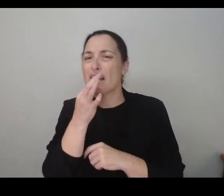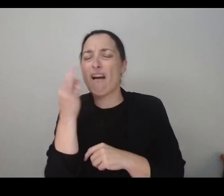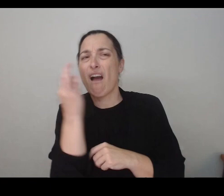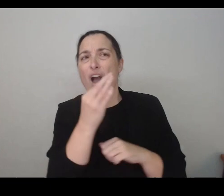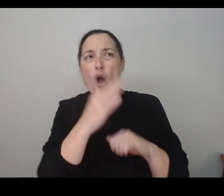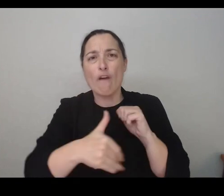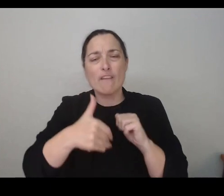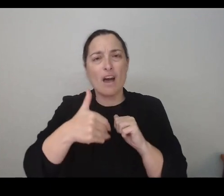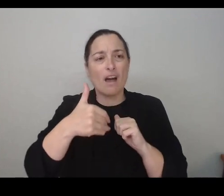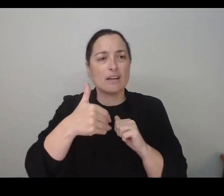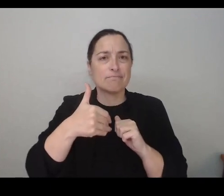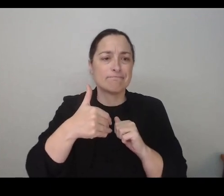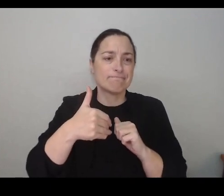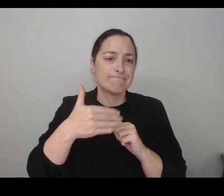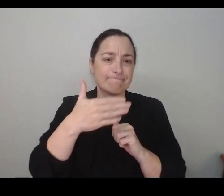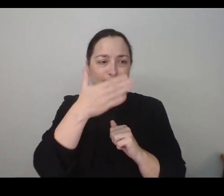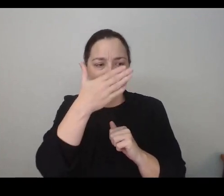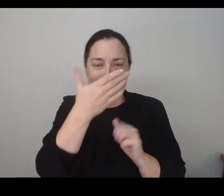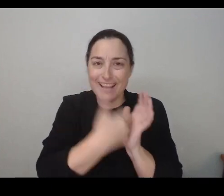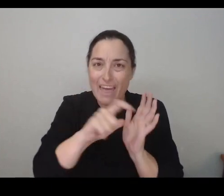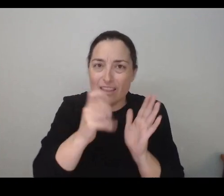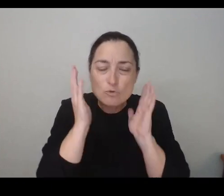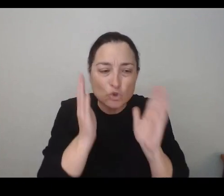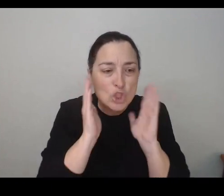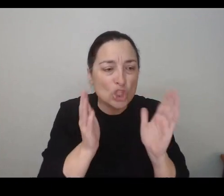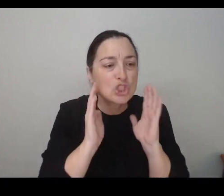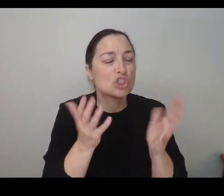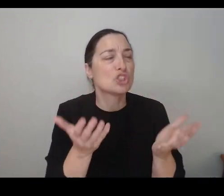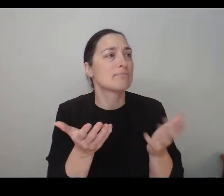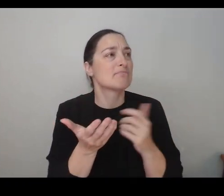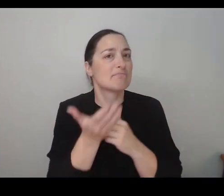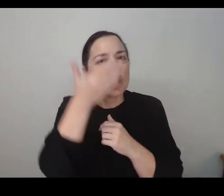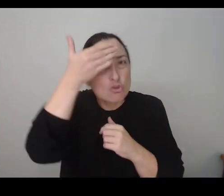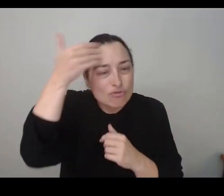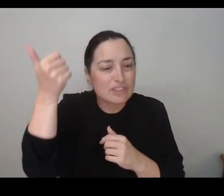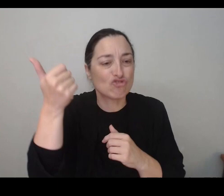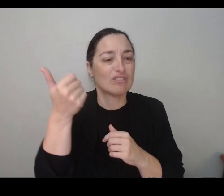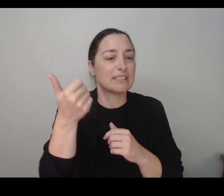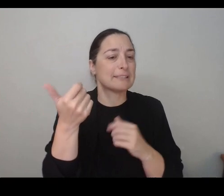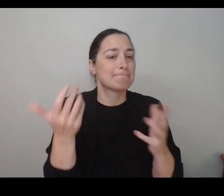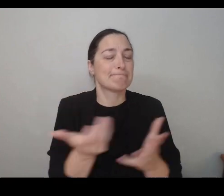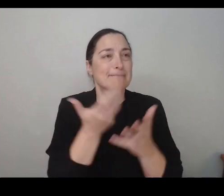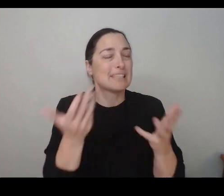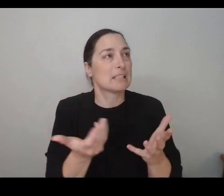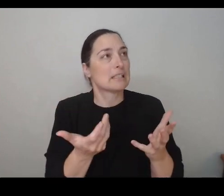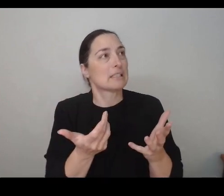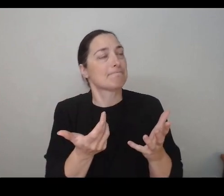played in his motivations, including his motivations to make contact with non-Christian cultures?